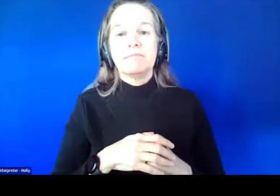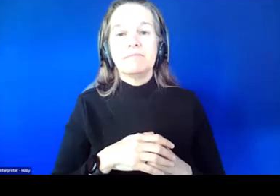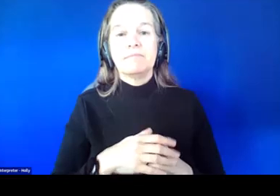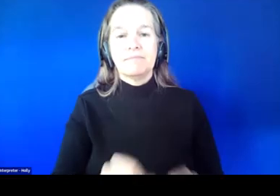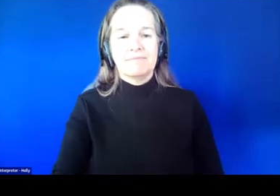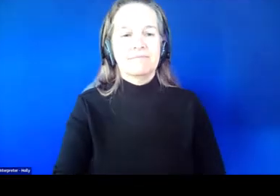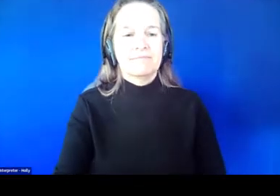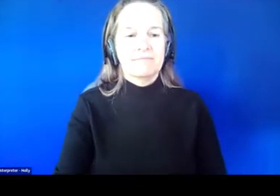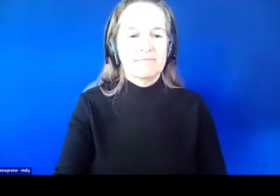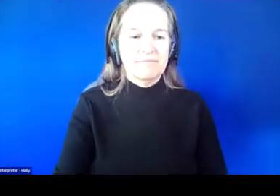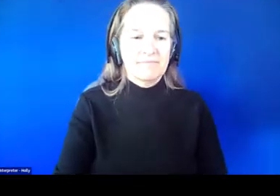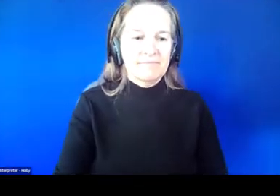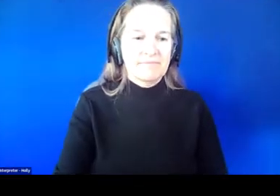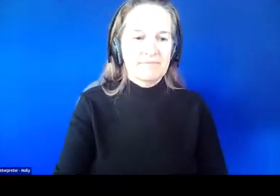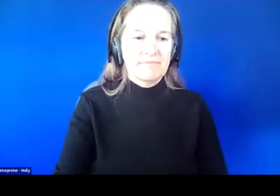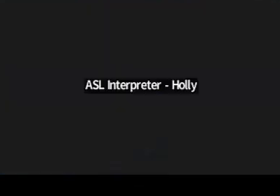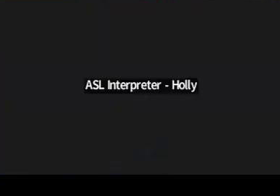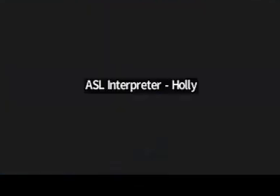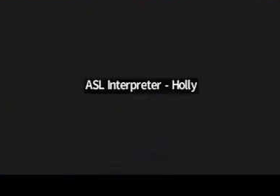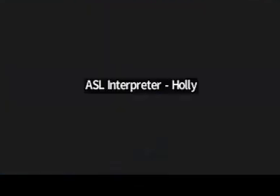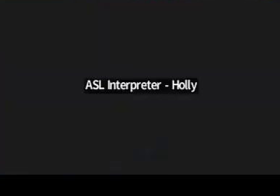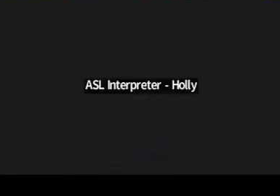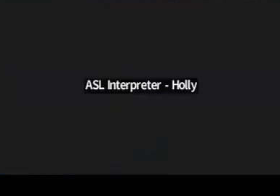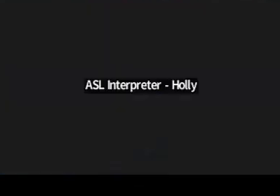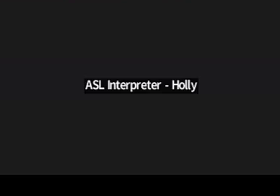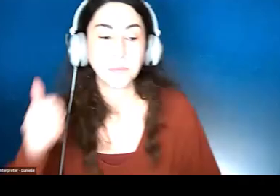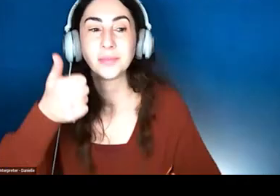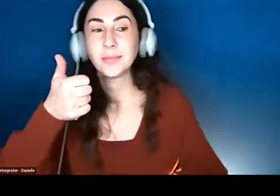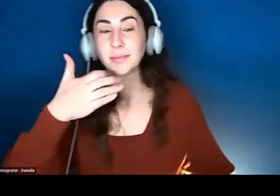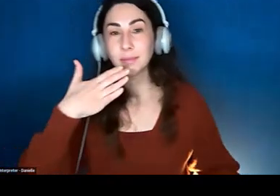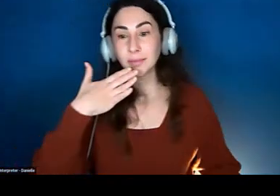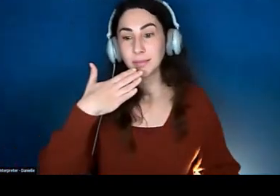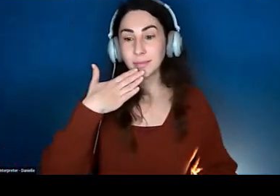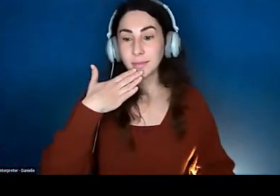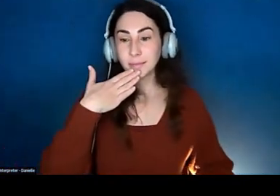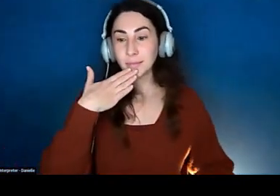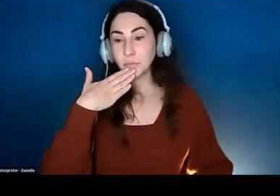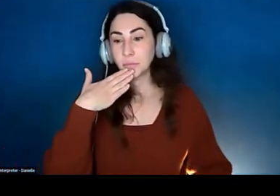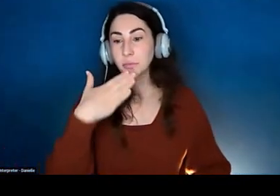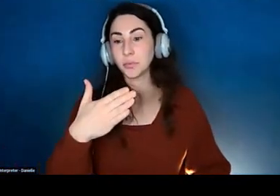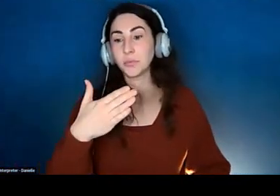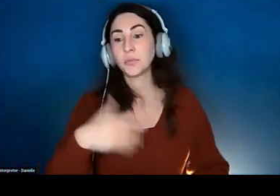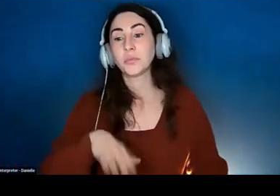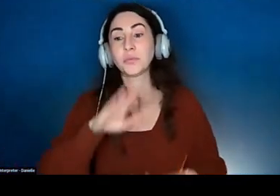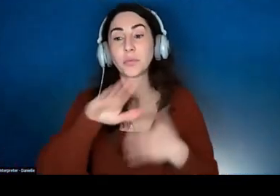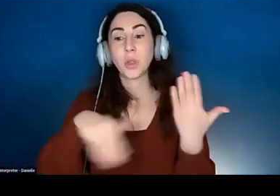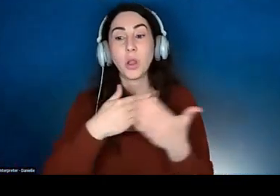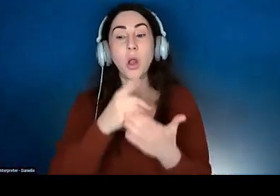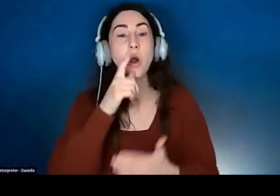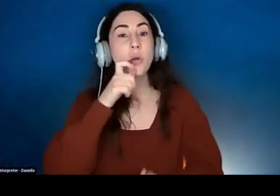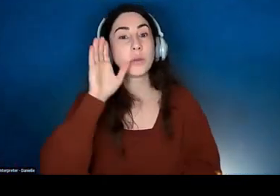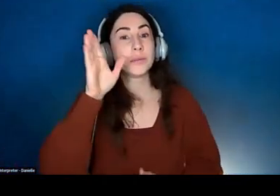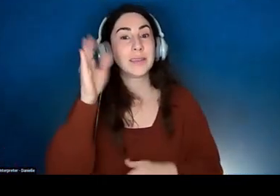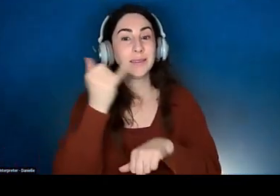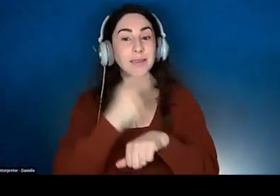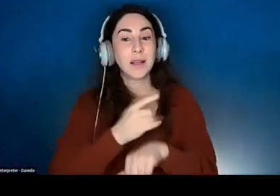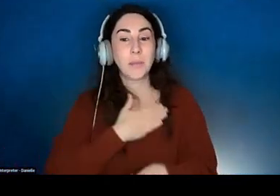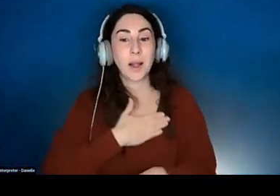you so much Wayne So we want to ask all of our speakers if they could please turn on their cameras. And we thought